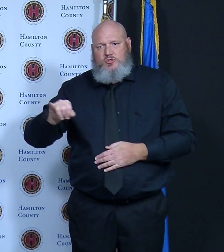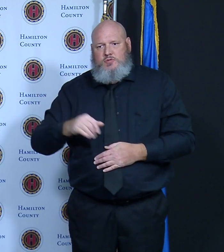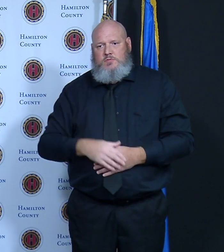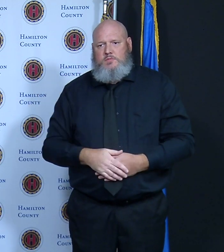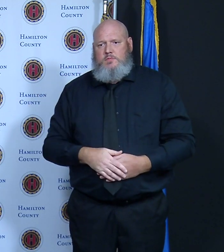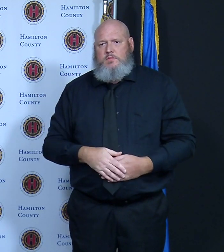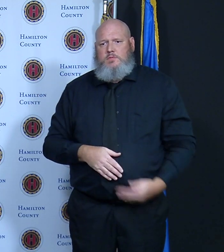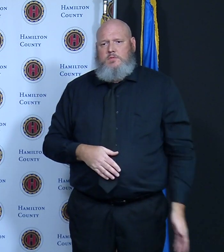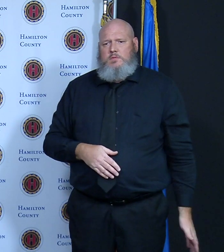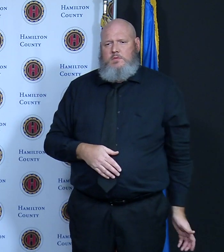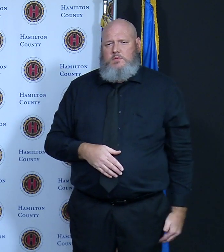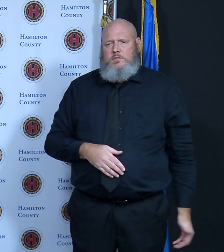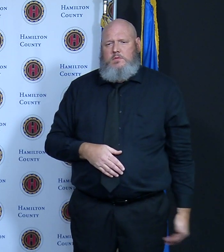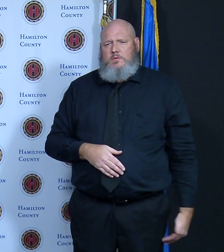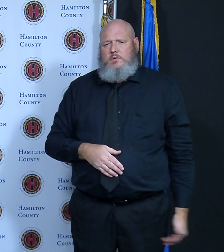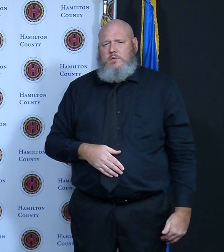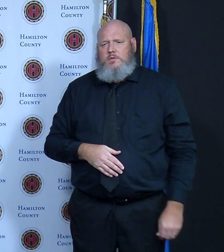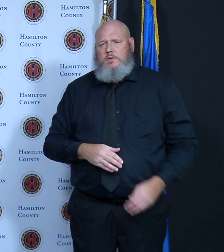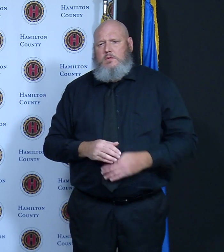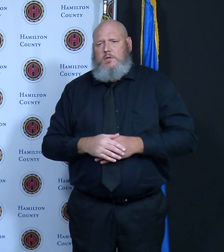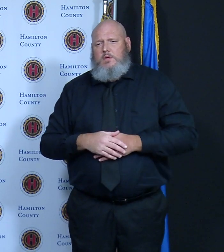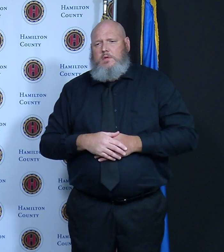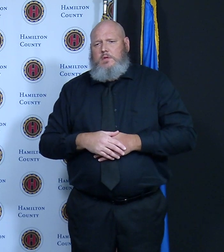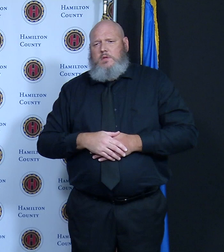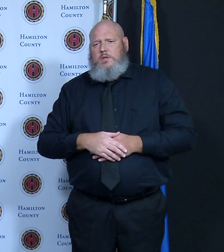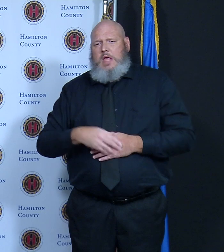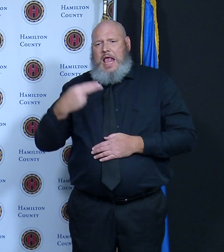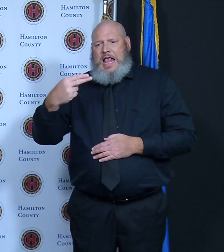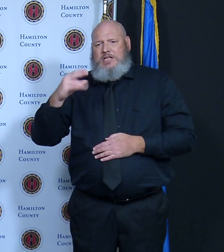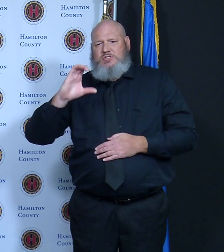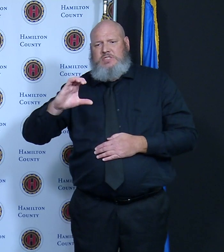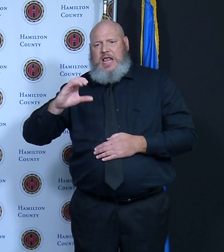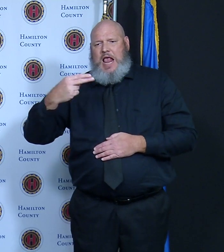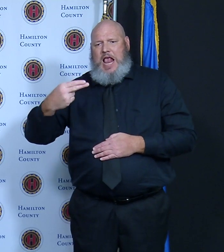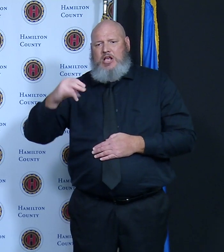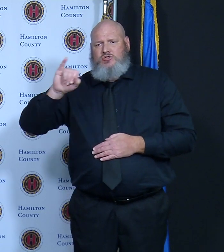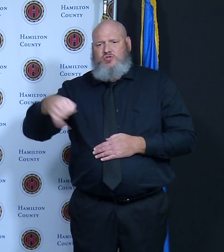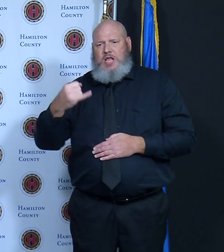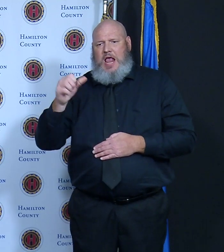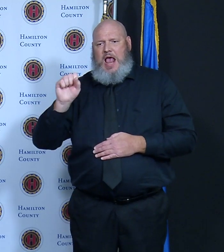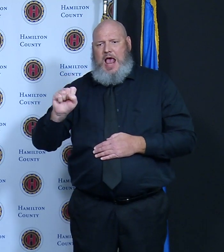up tomorrow we are going to be joined by Suzanne Burke from the Council on Aging